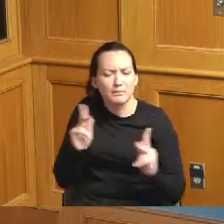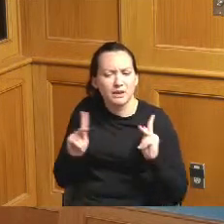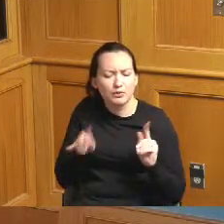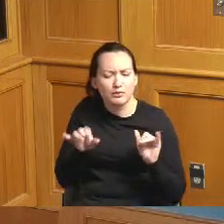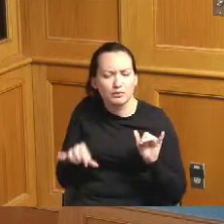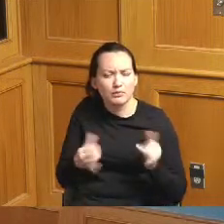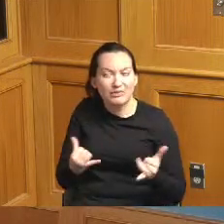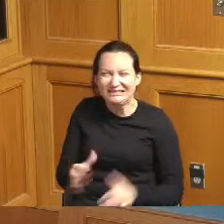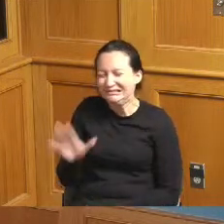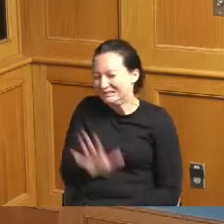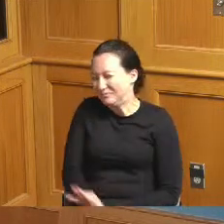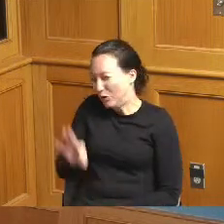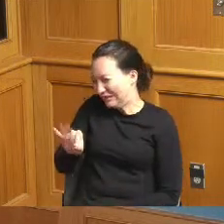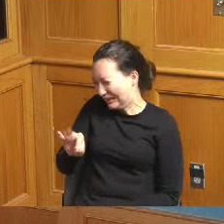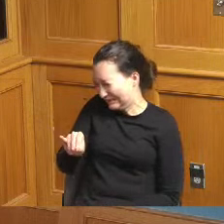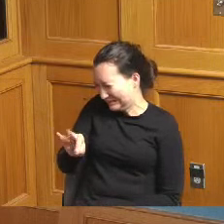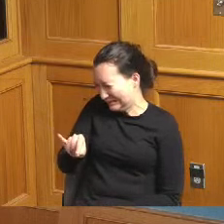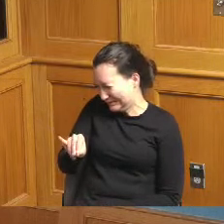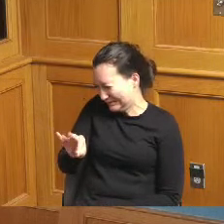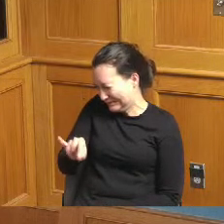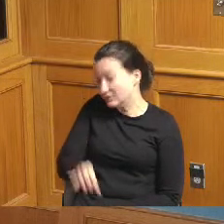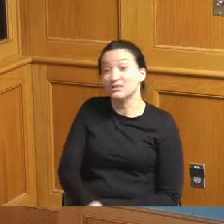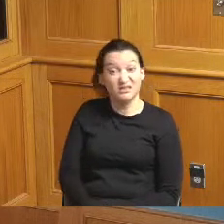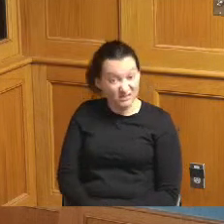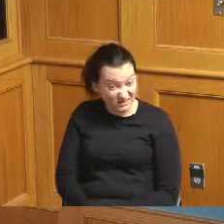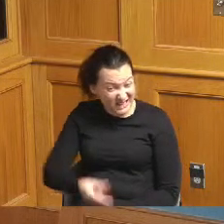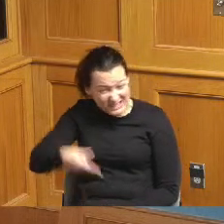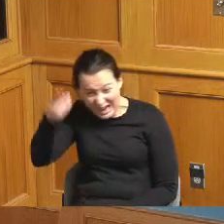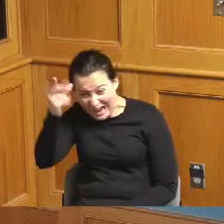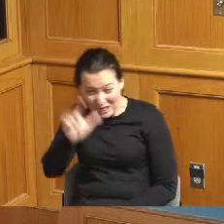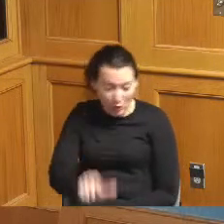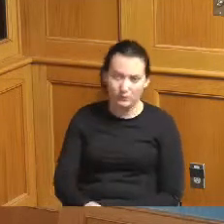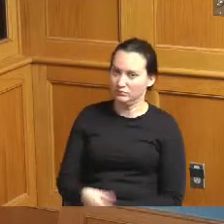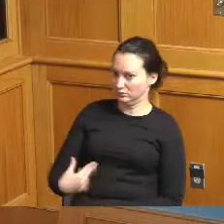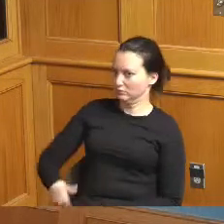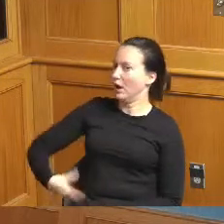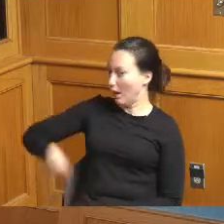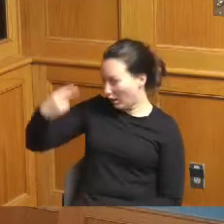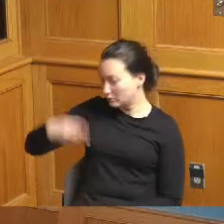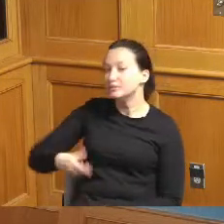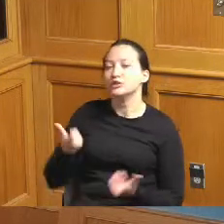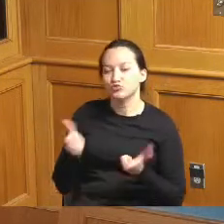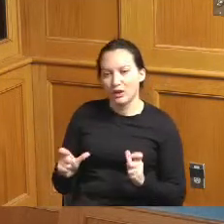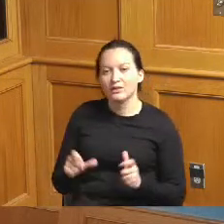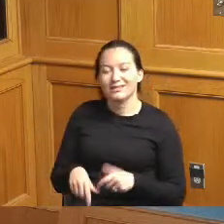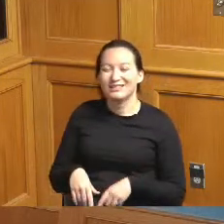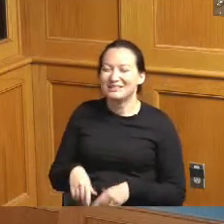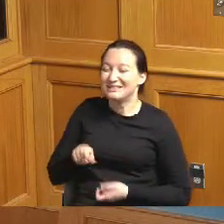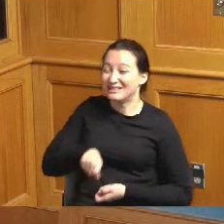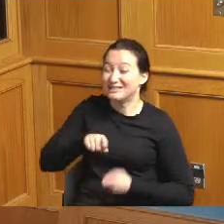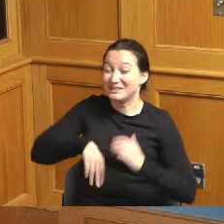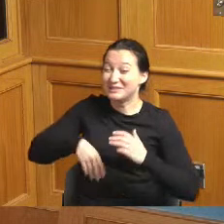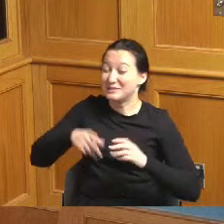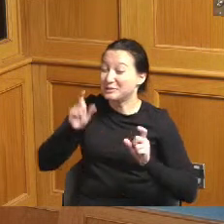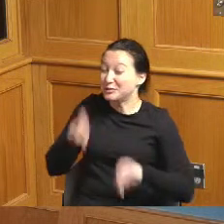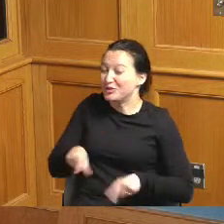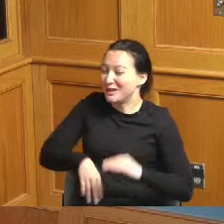now it's right around 90 right now yeah hi low hi yeah we tried it we're funded at 80 beds and then